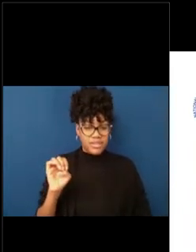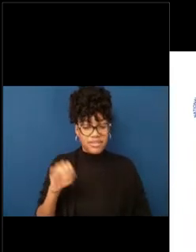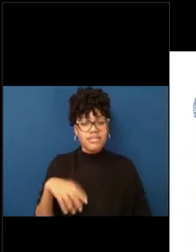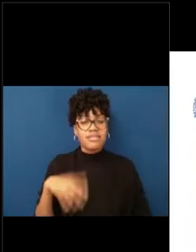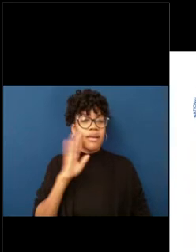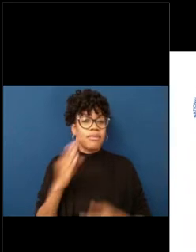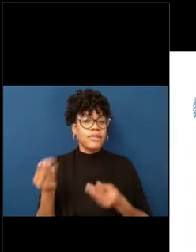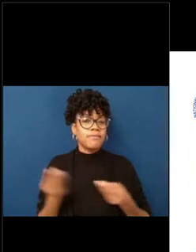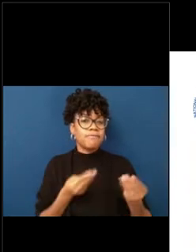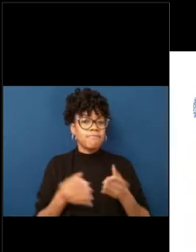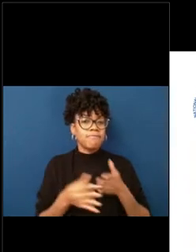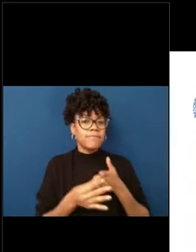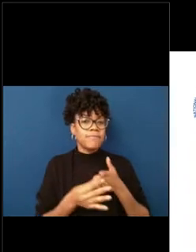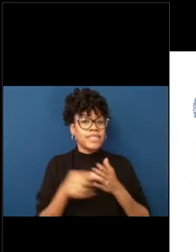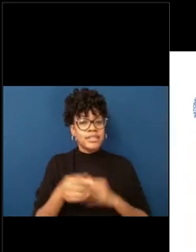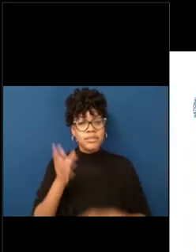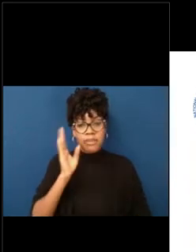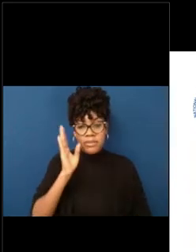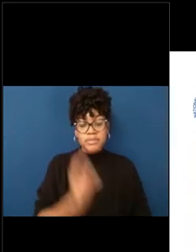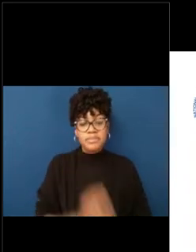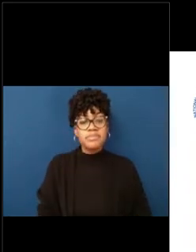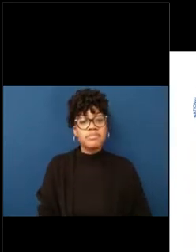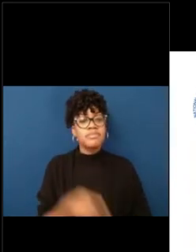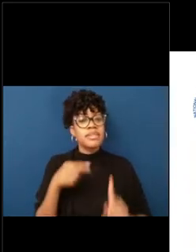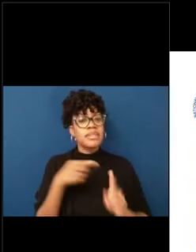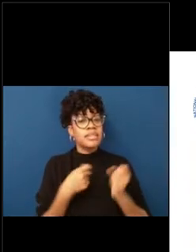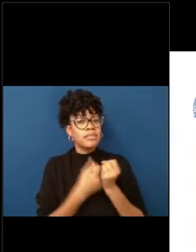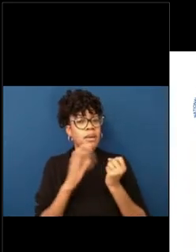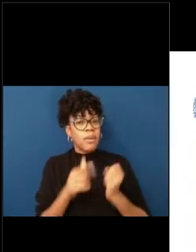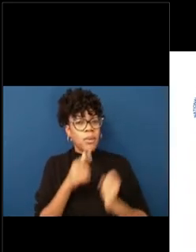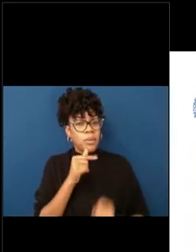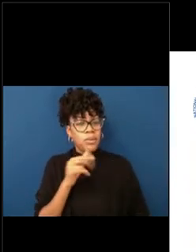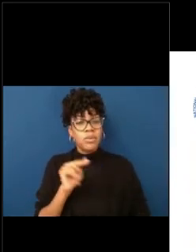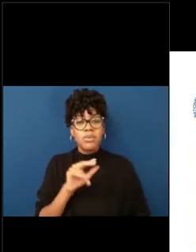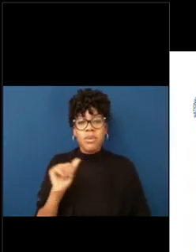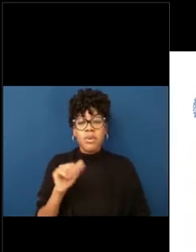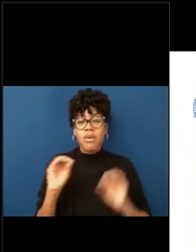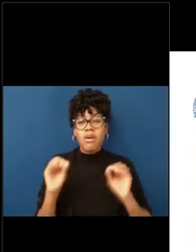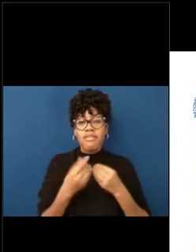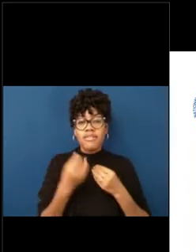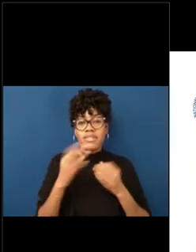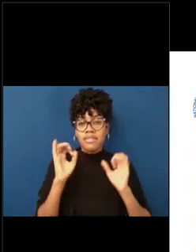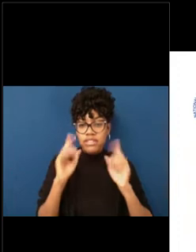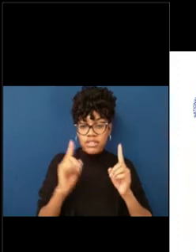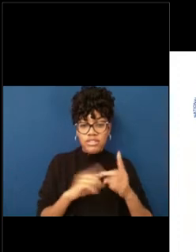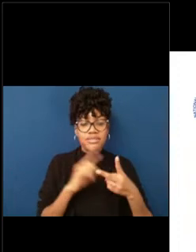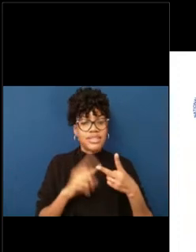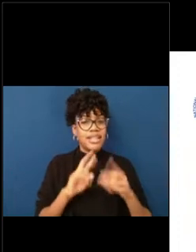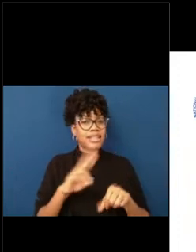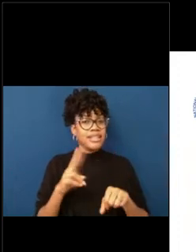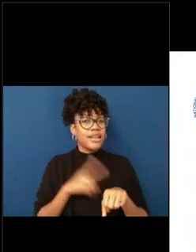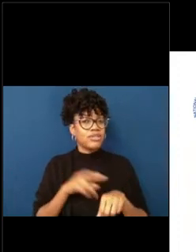This series is sponsored by NOAA's Office of Education, along with the National Sea Grant College Program, where I work.